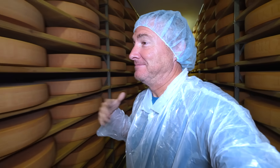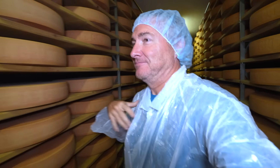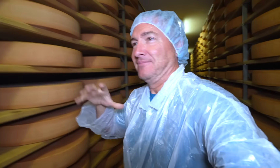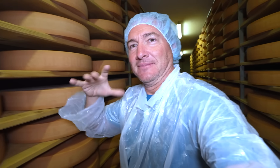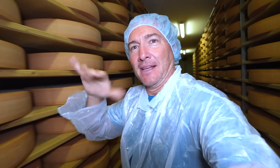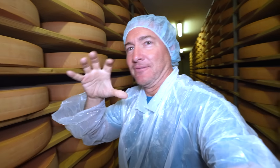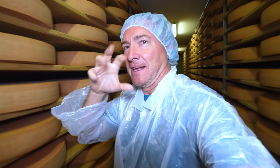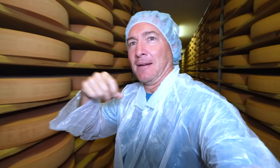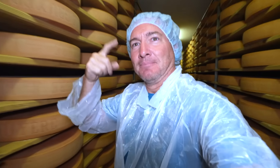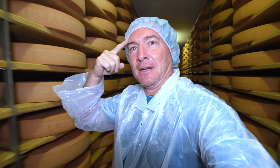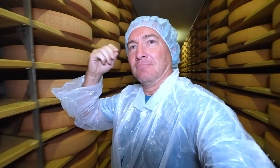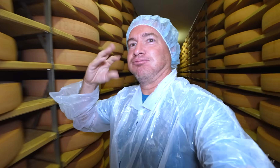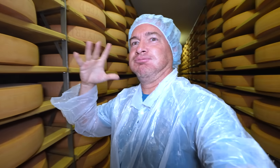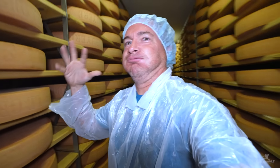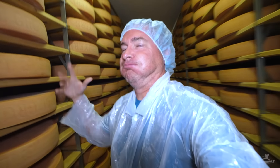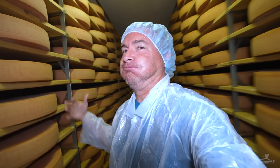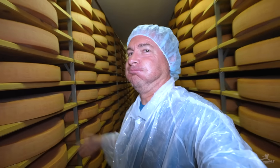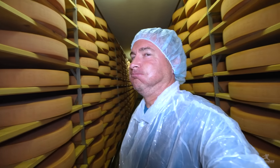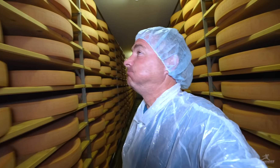I’m just mind blown thinking about it.